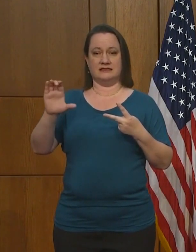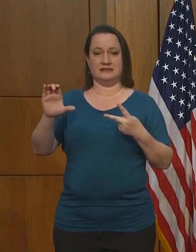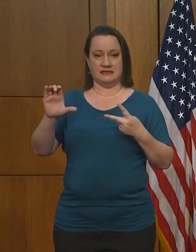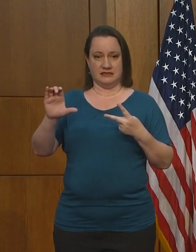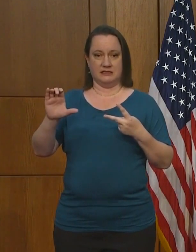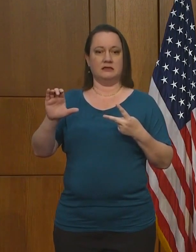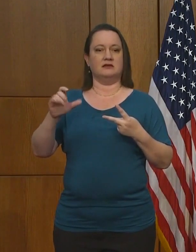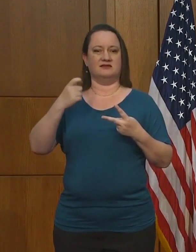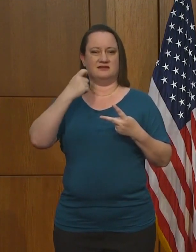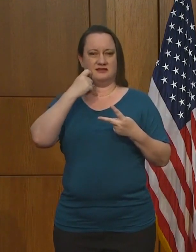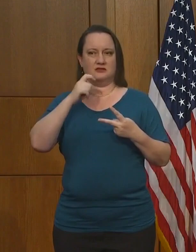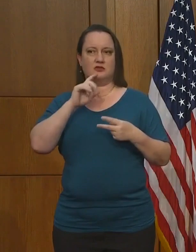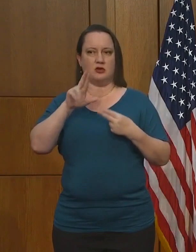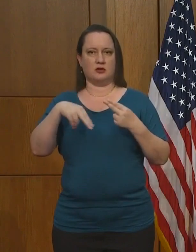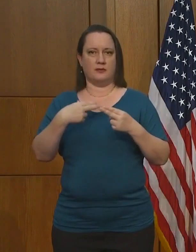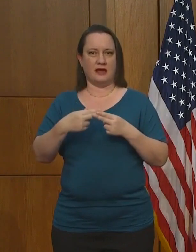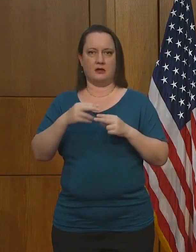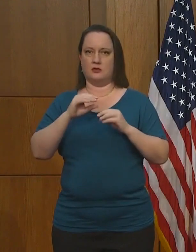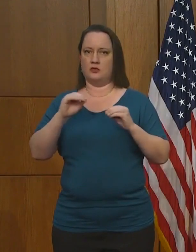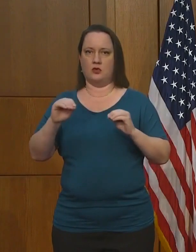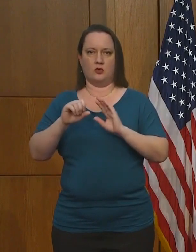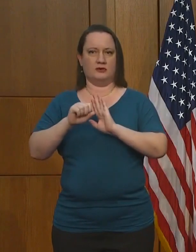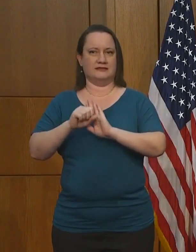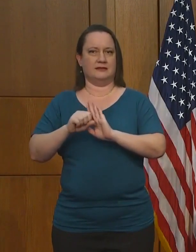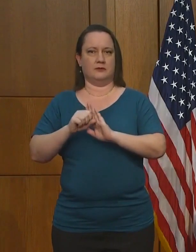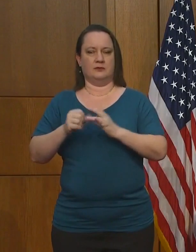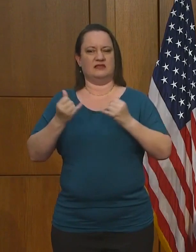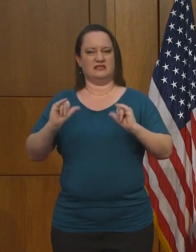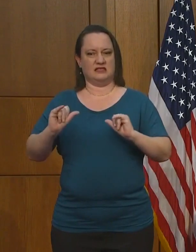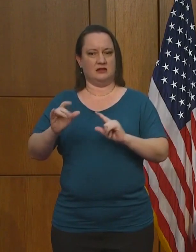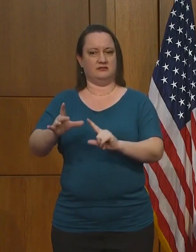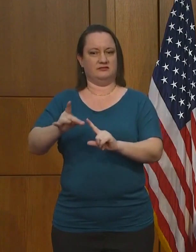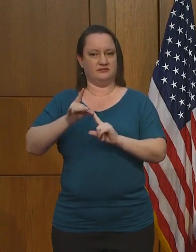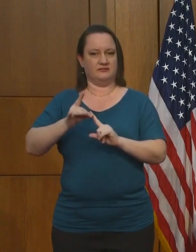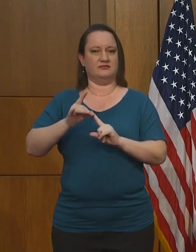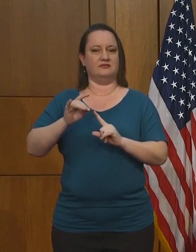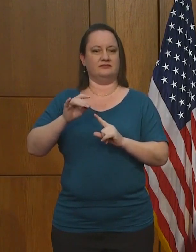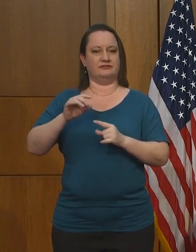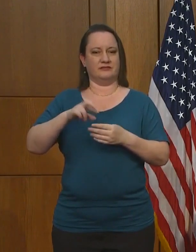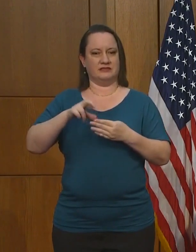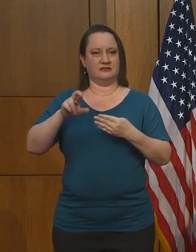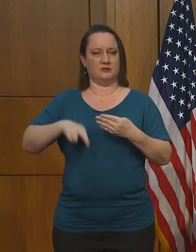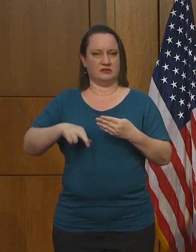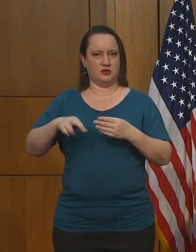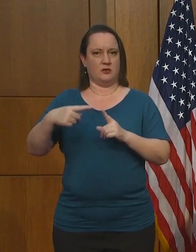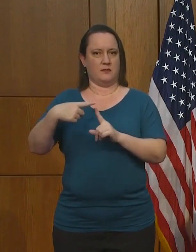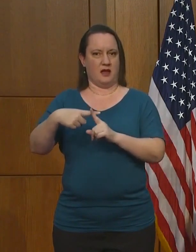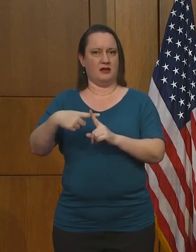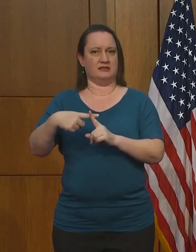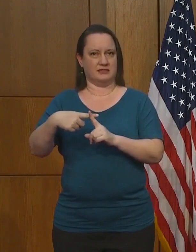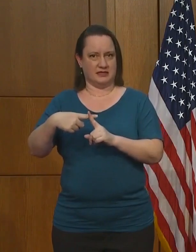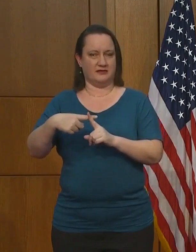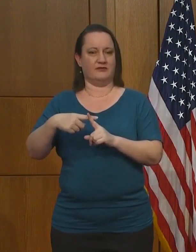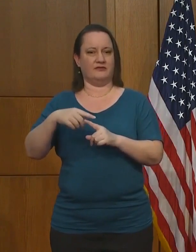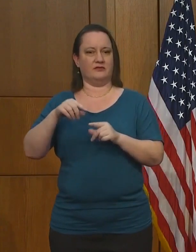HIGH PREVALENCE OF ASYMPTOMATIC